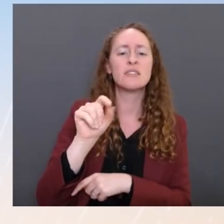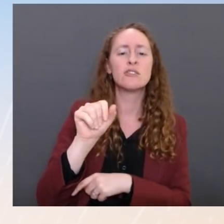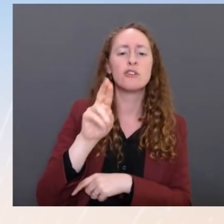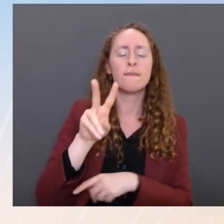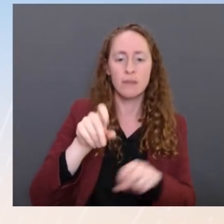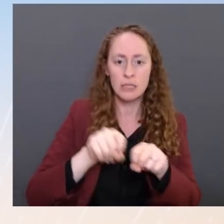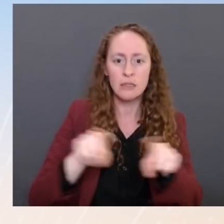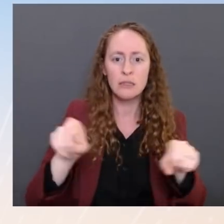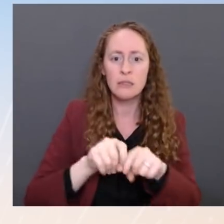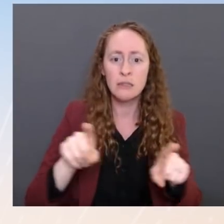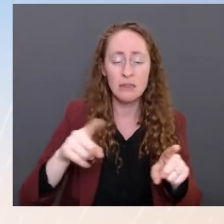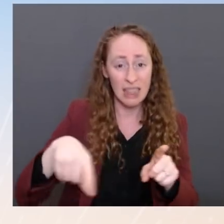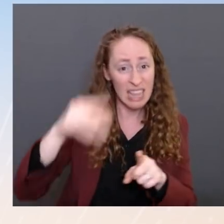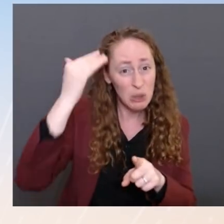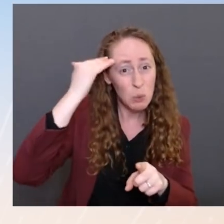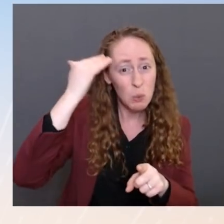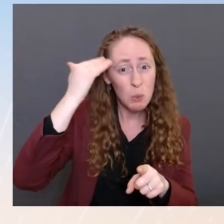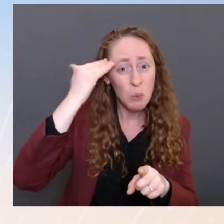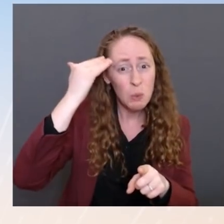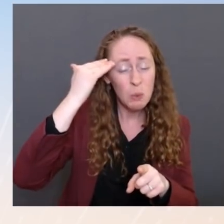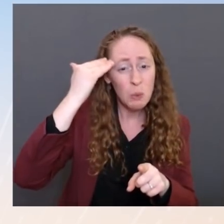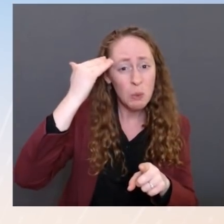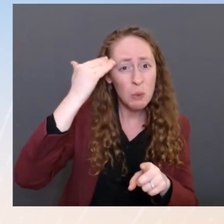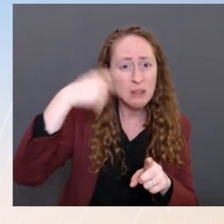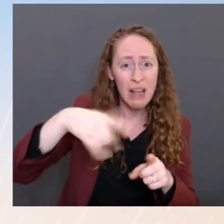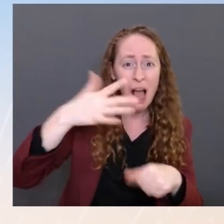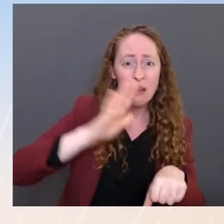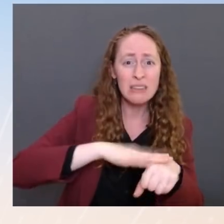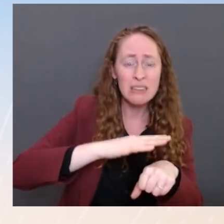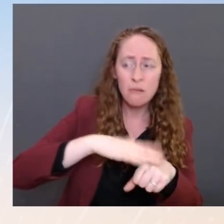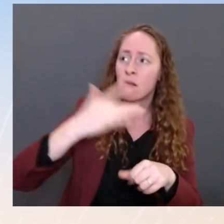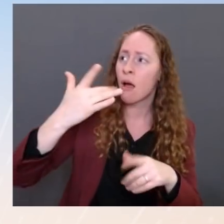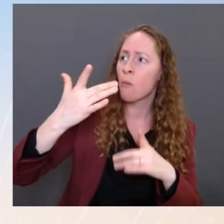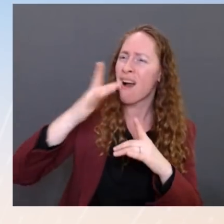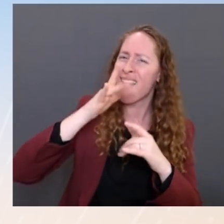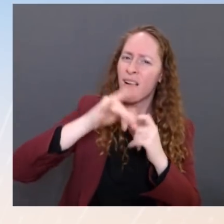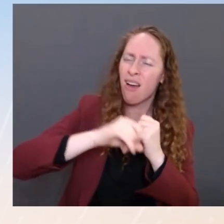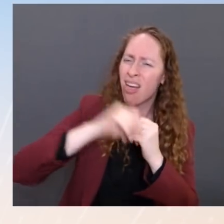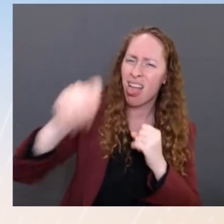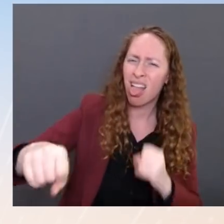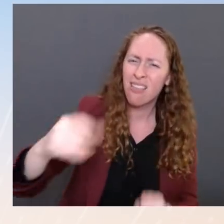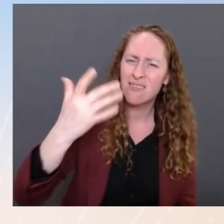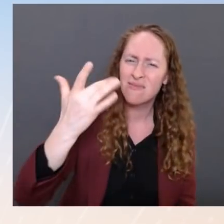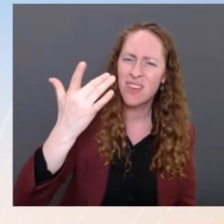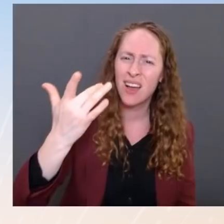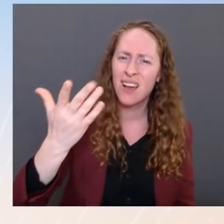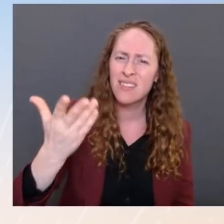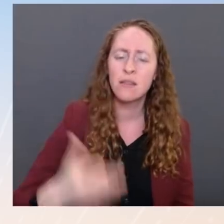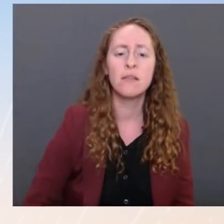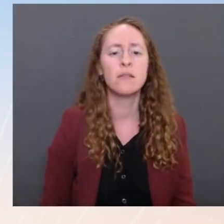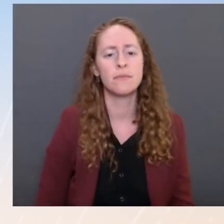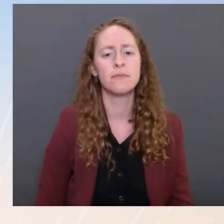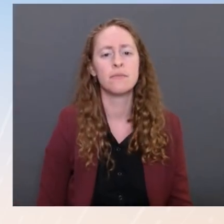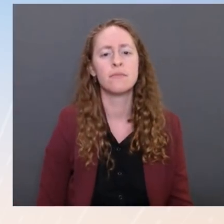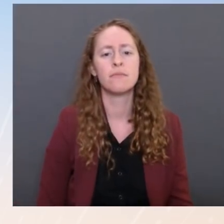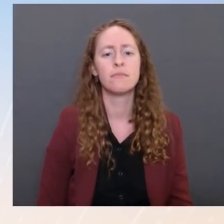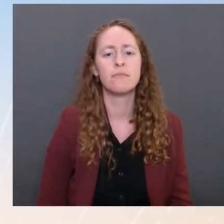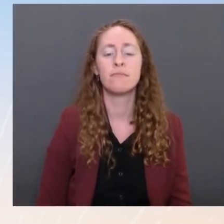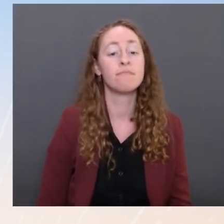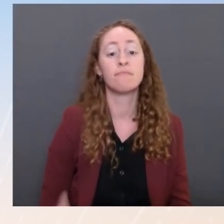we've been working on, just because we haven't been announcing them publicly, including increasing supply and working with producers and suppliers.